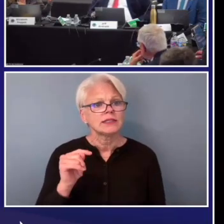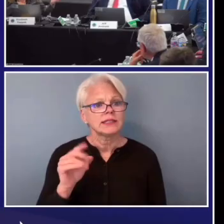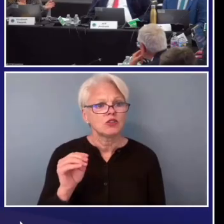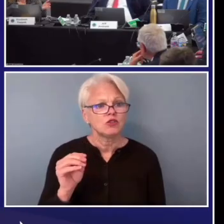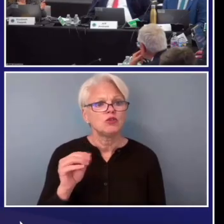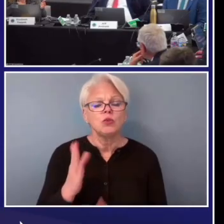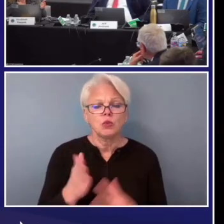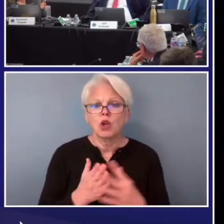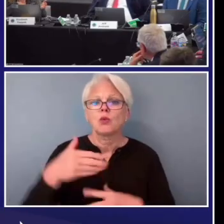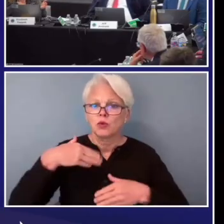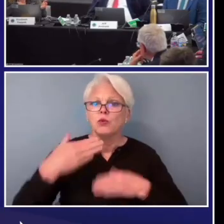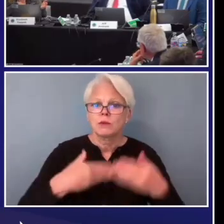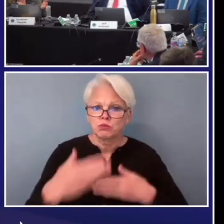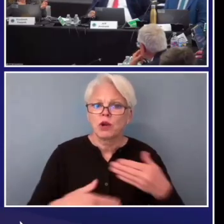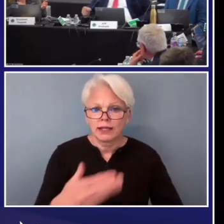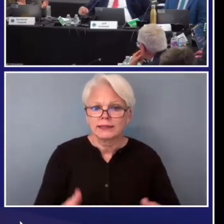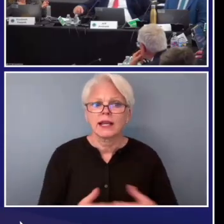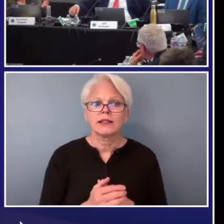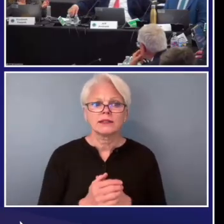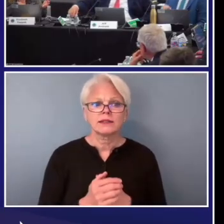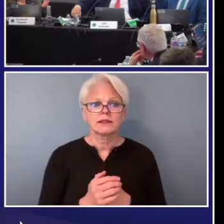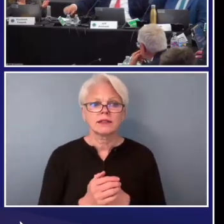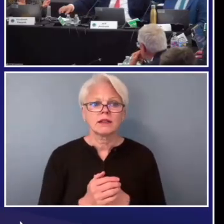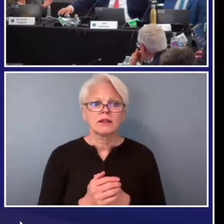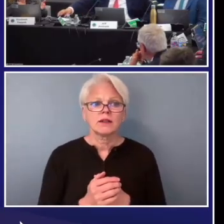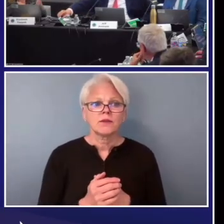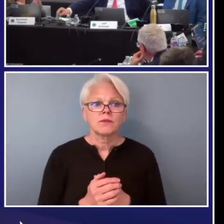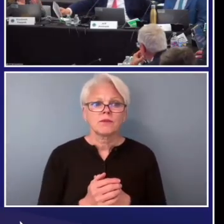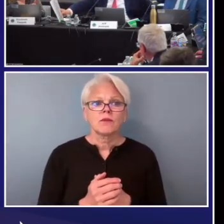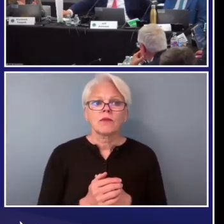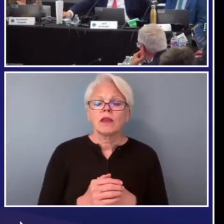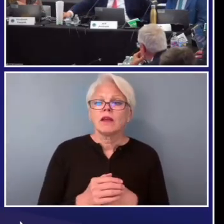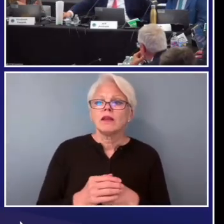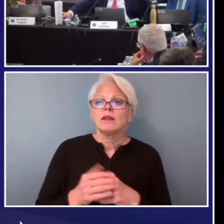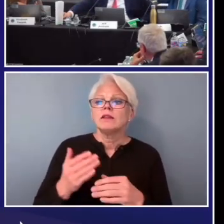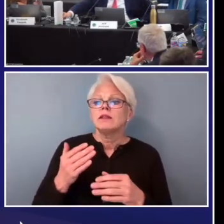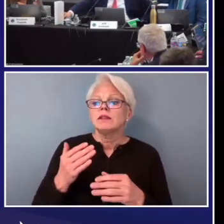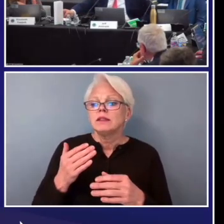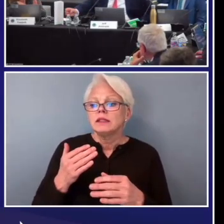through the process, um, uh, without having granted, um, accreditation